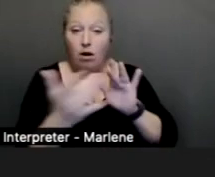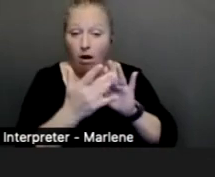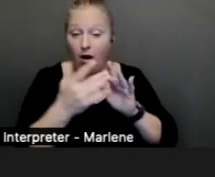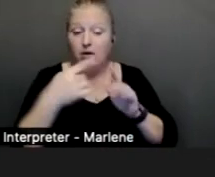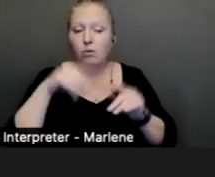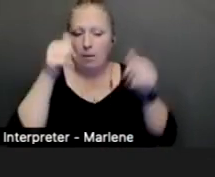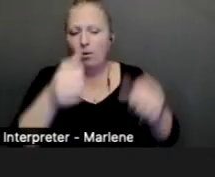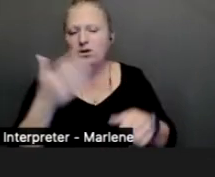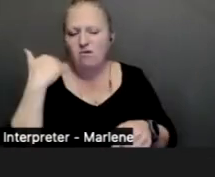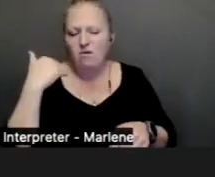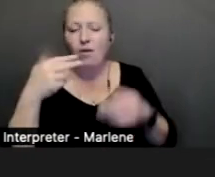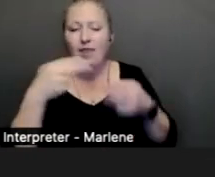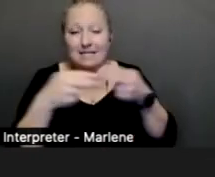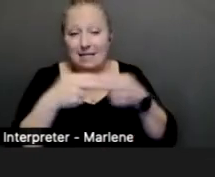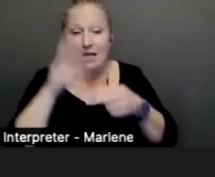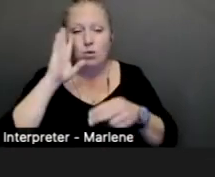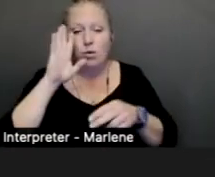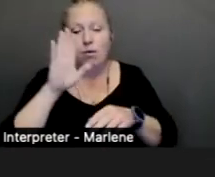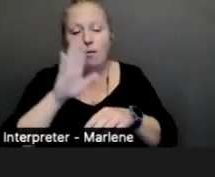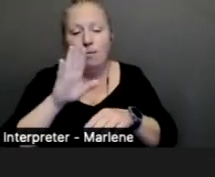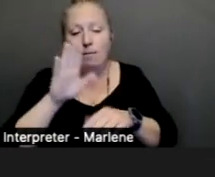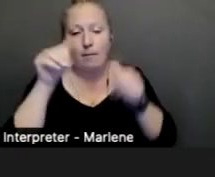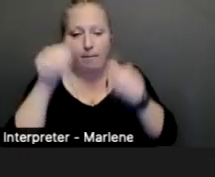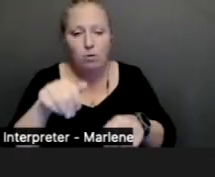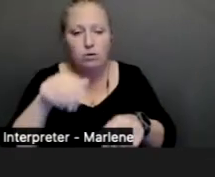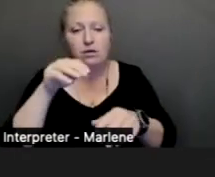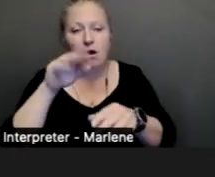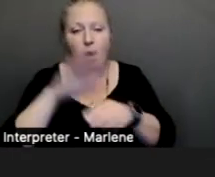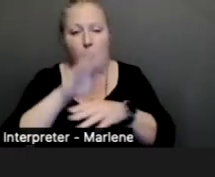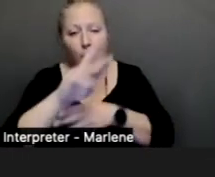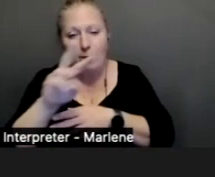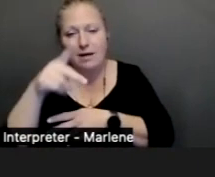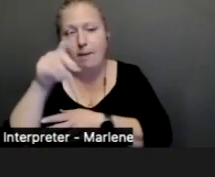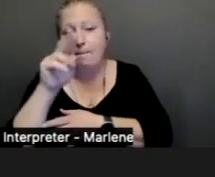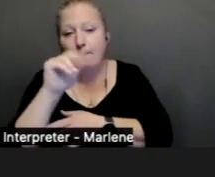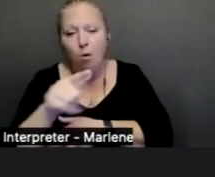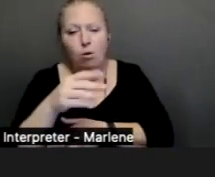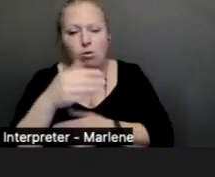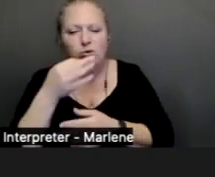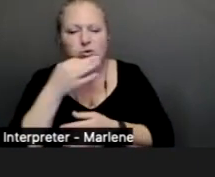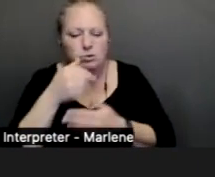before. These slides will be up on the the portal on the website shortly and feel free to to send